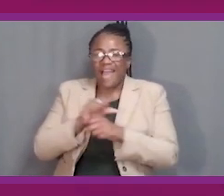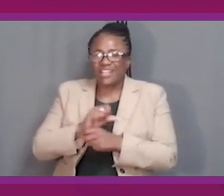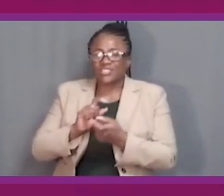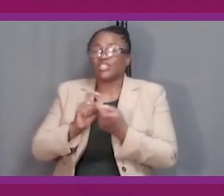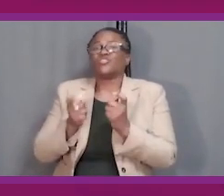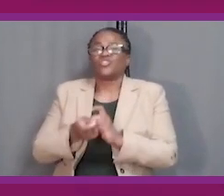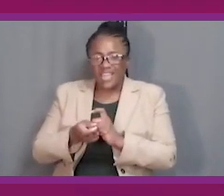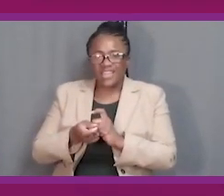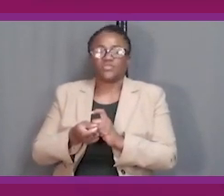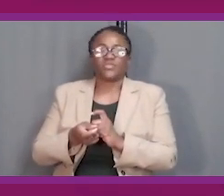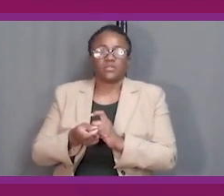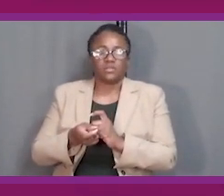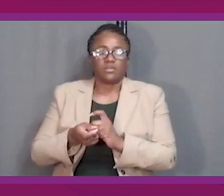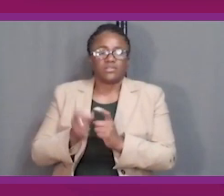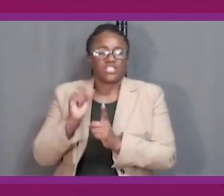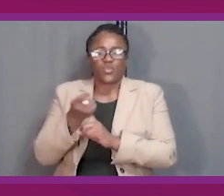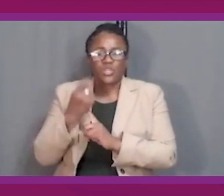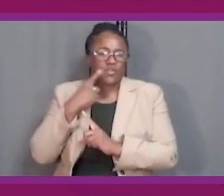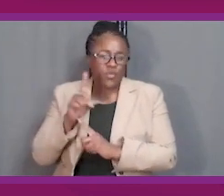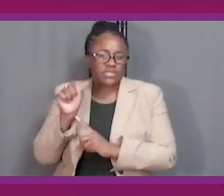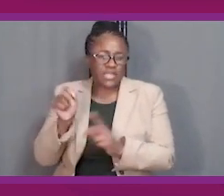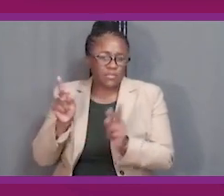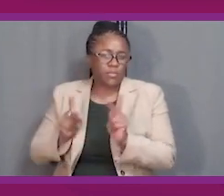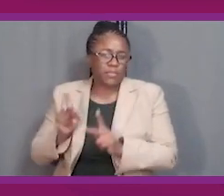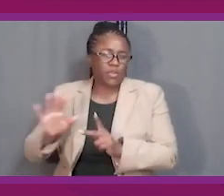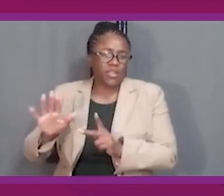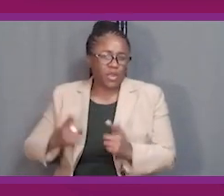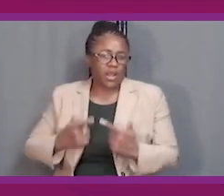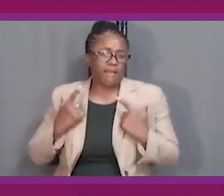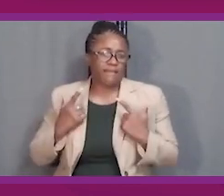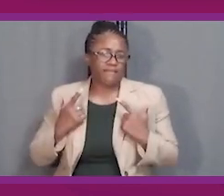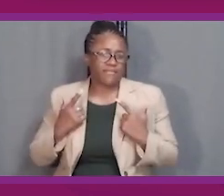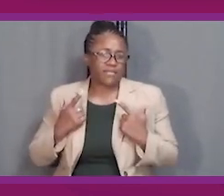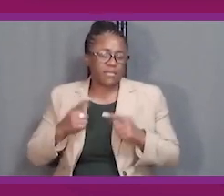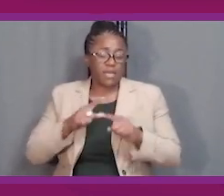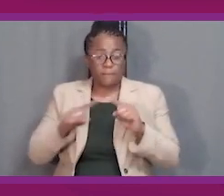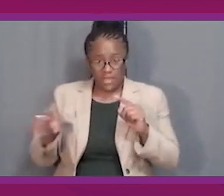in addition to that, that I think that what we need and the way we bridge that gap is to build